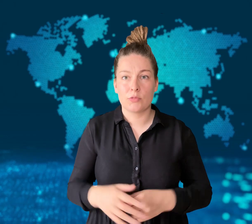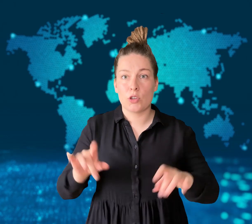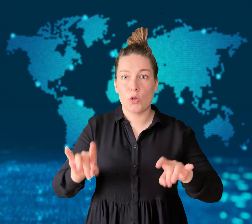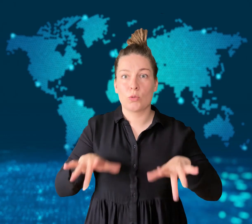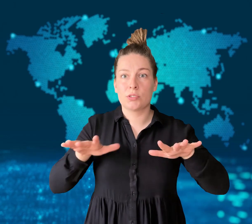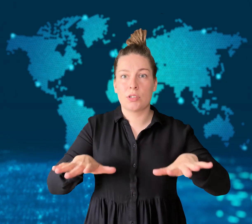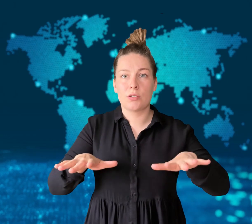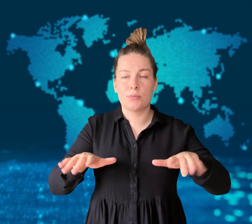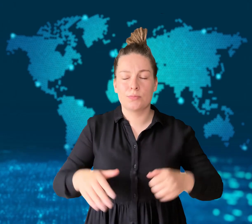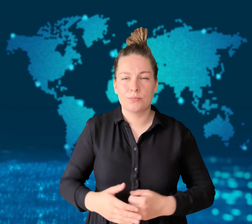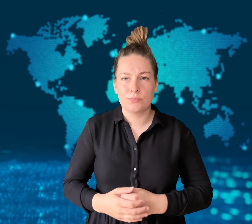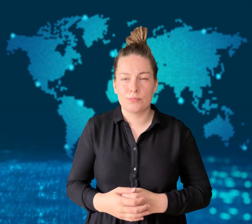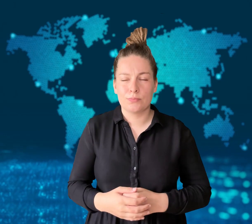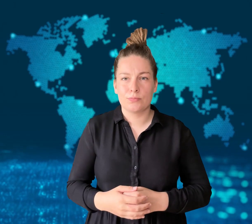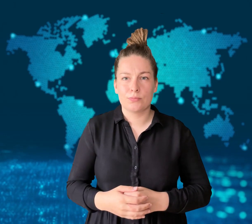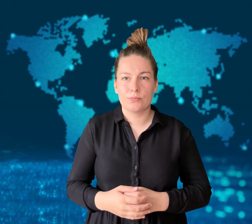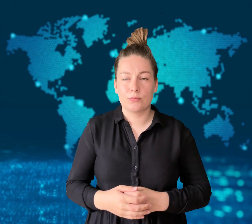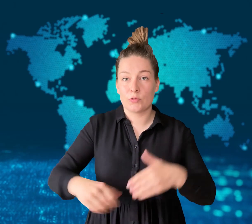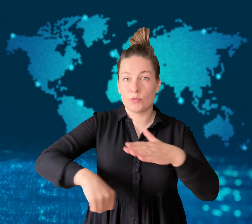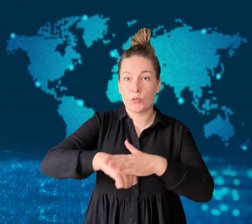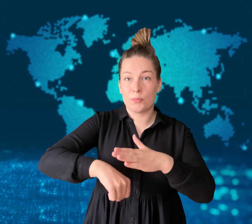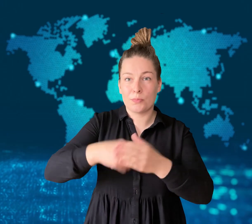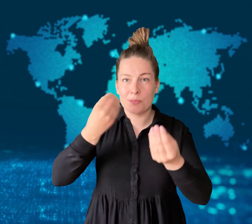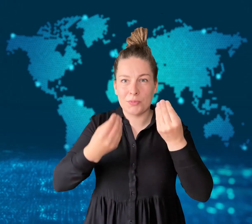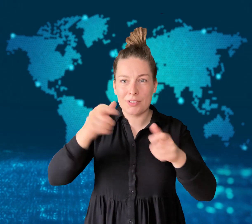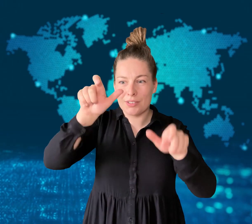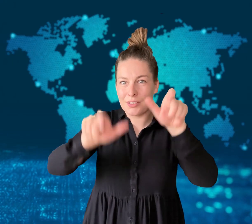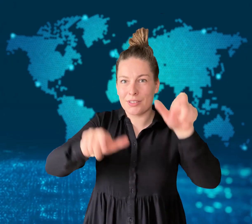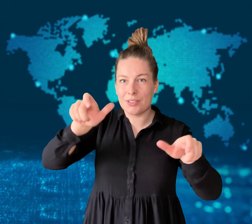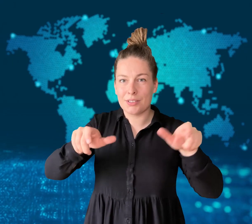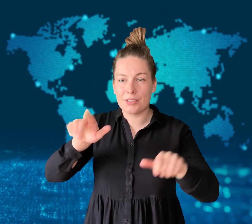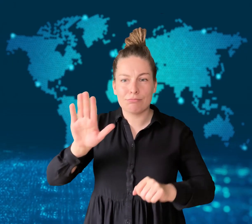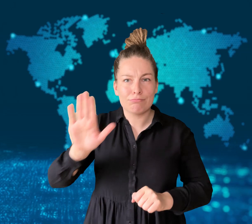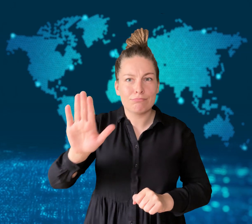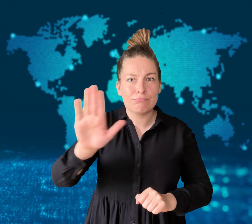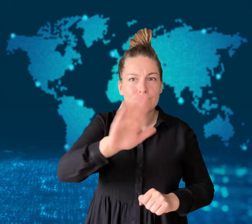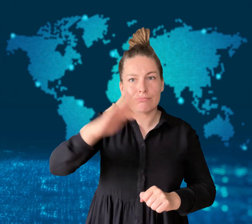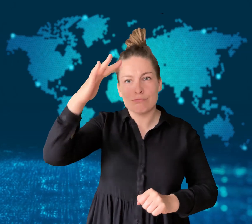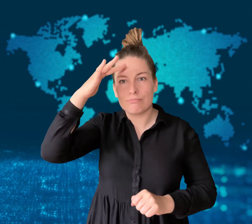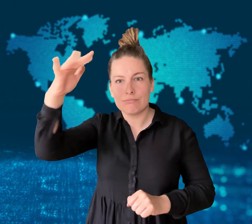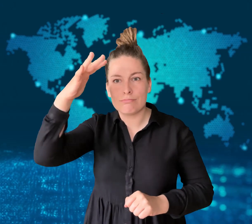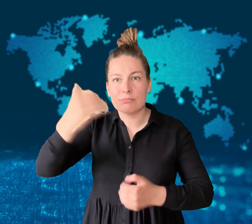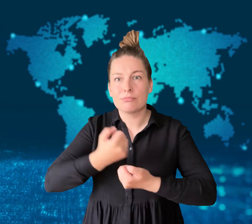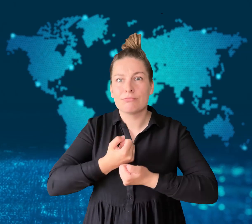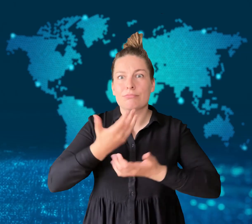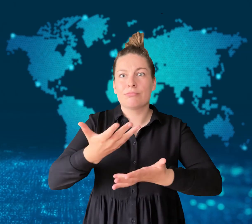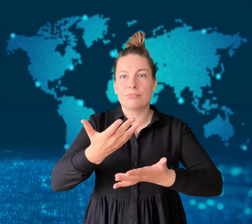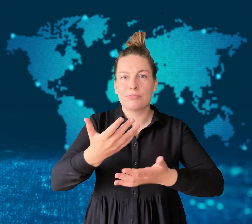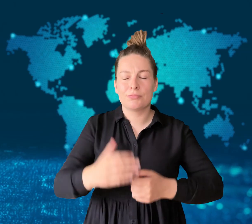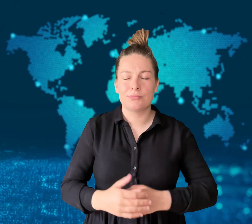Football players express opinions